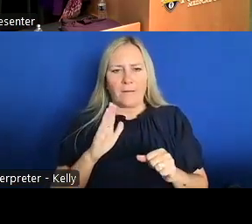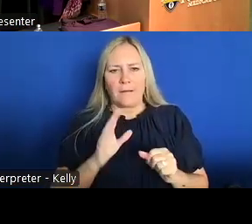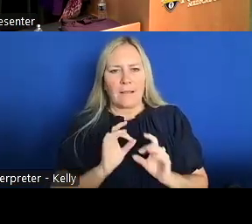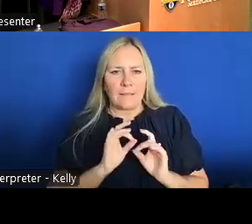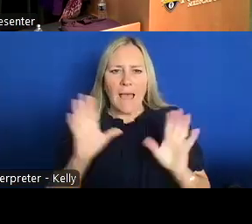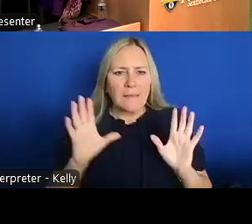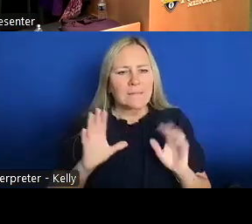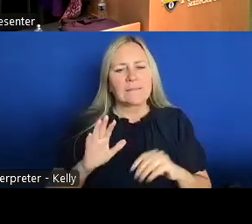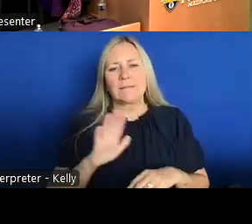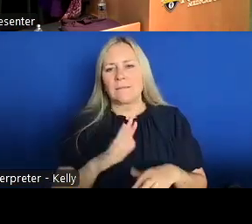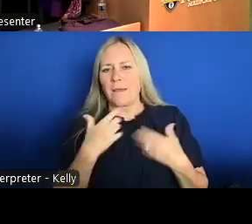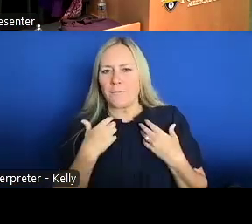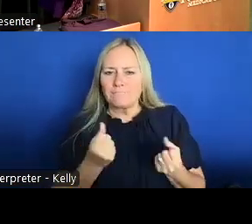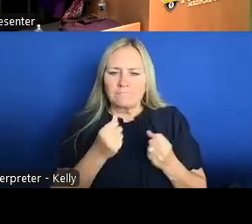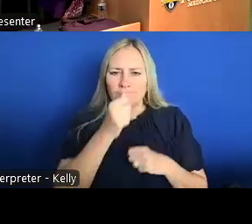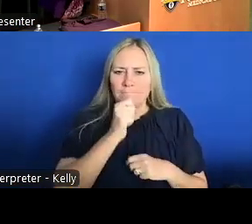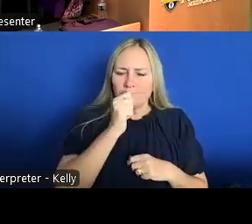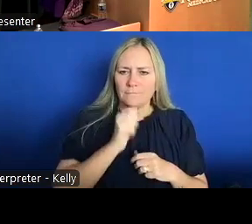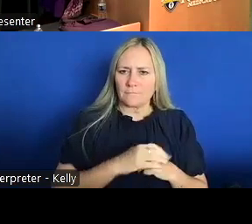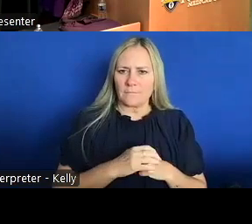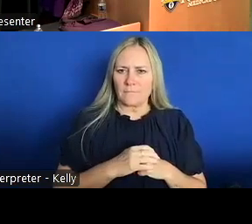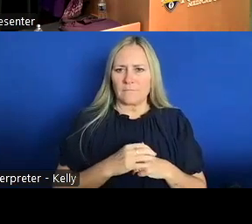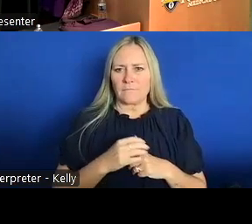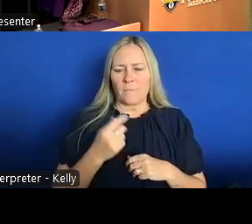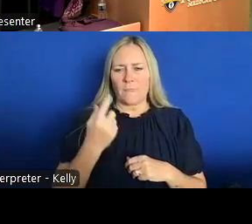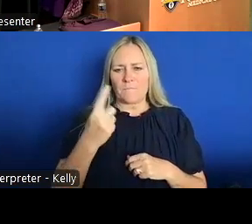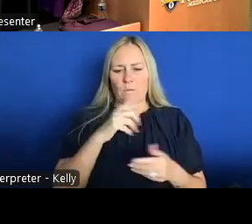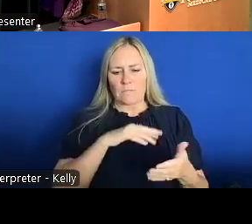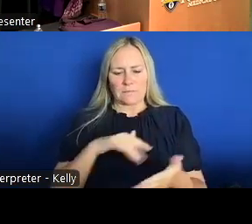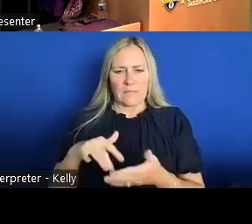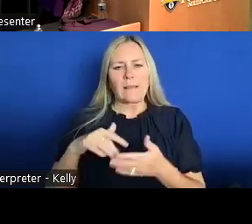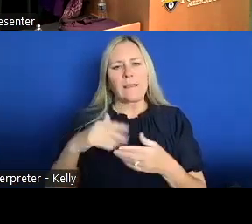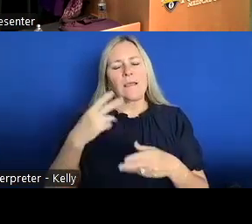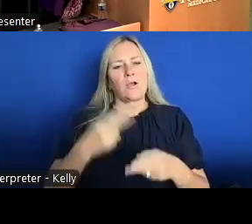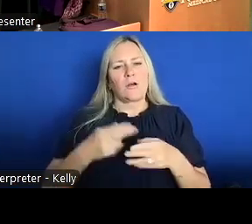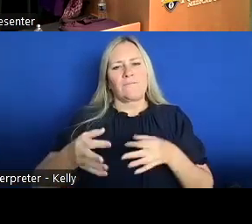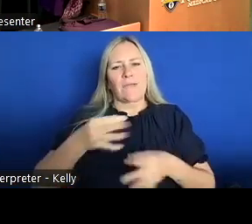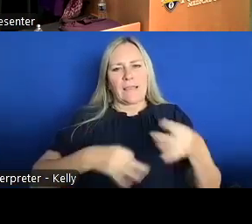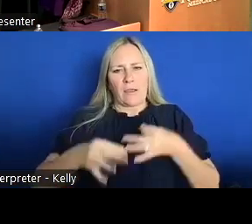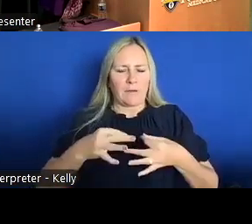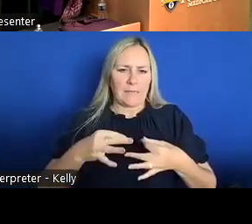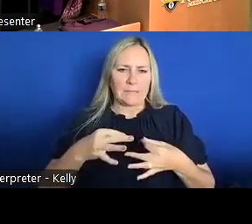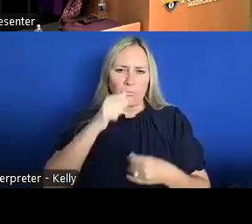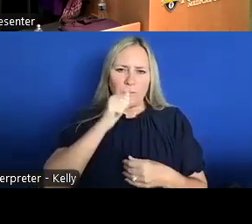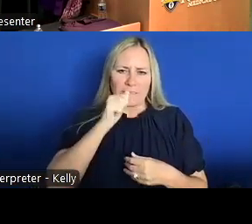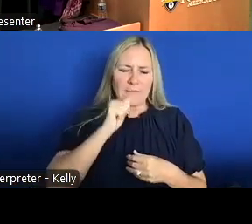uh there's a a study of vicarious resilience that's been done um that showed that when um